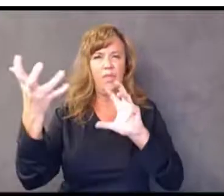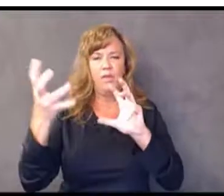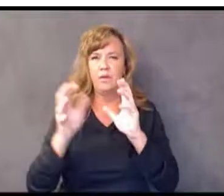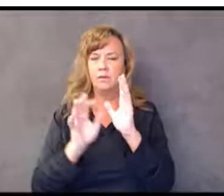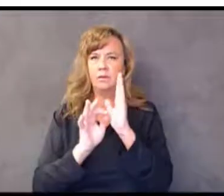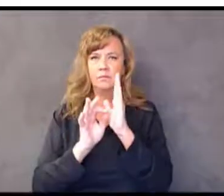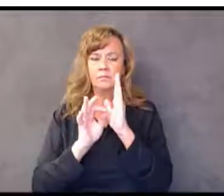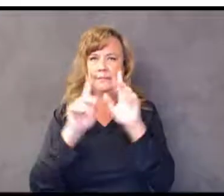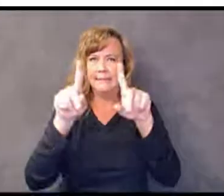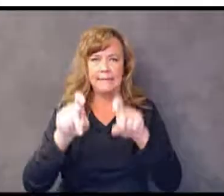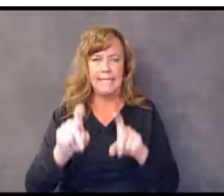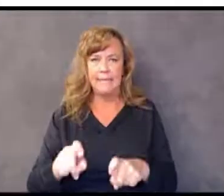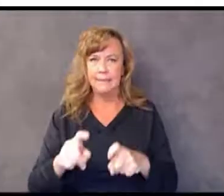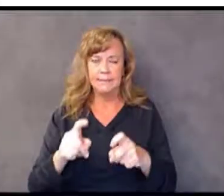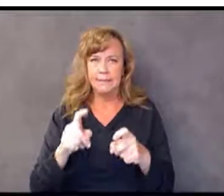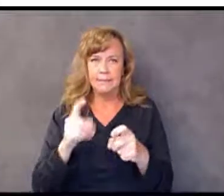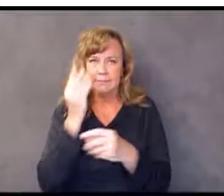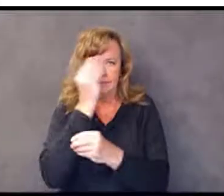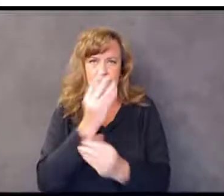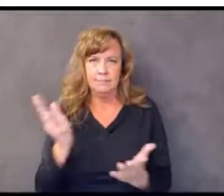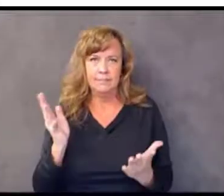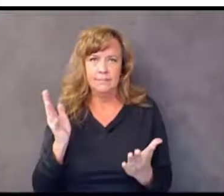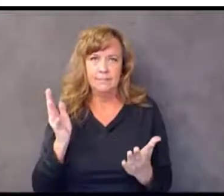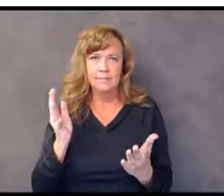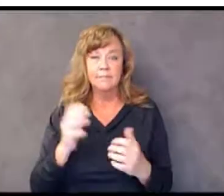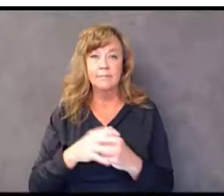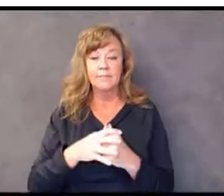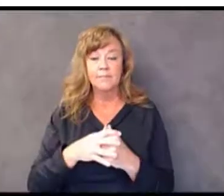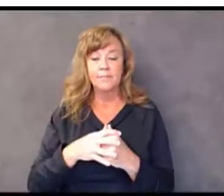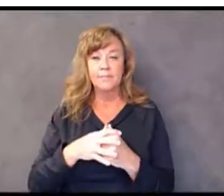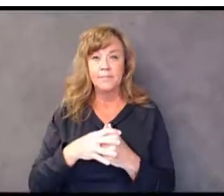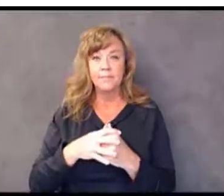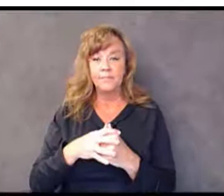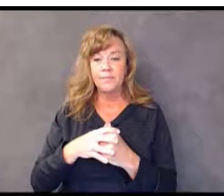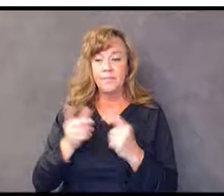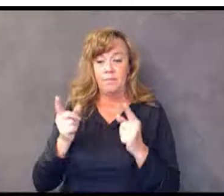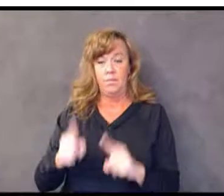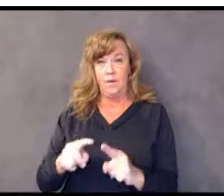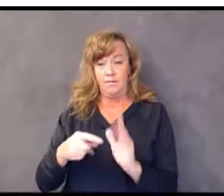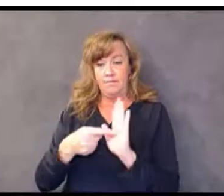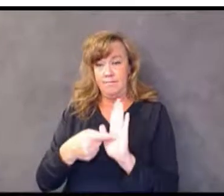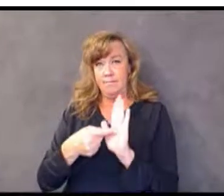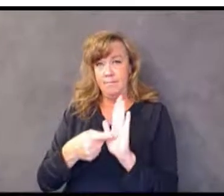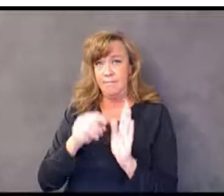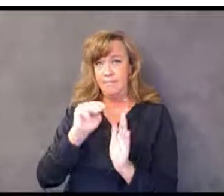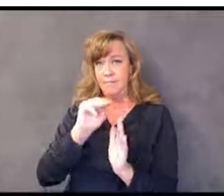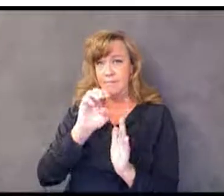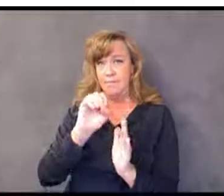The interpreter should be present during modeling to ensure the testing process is understood.